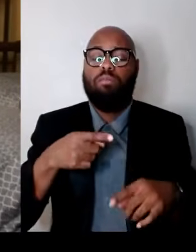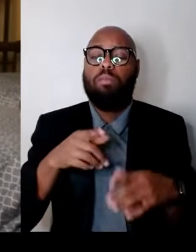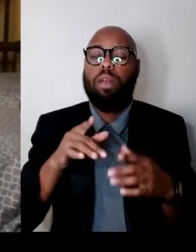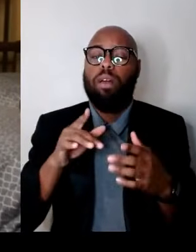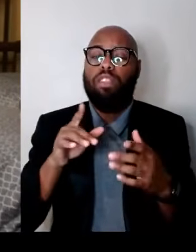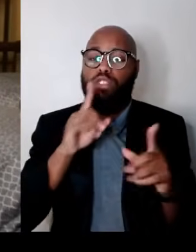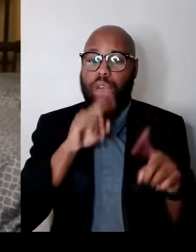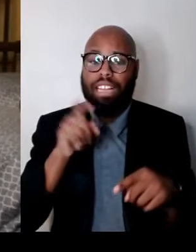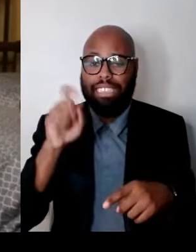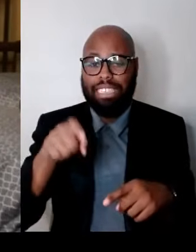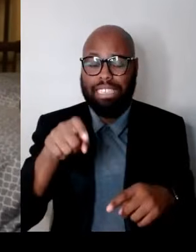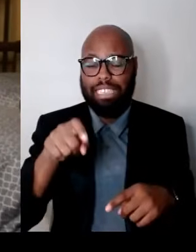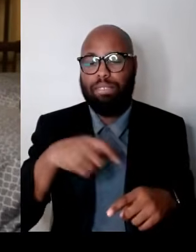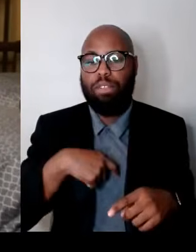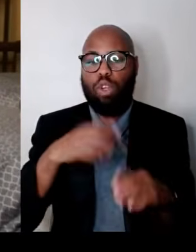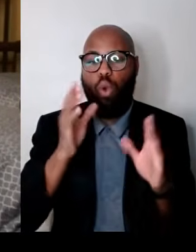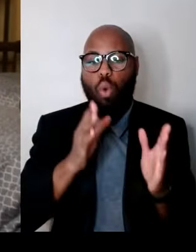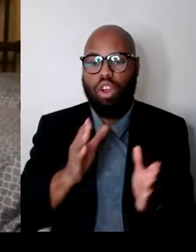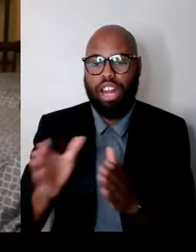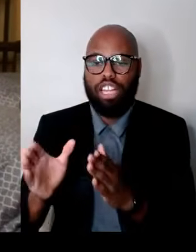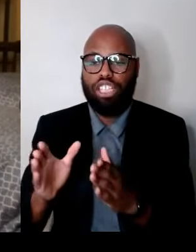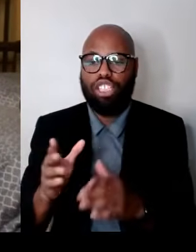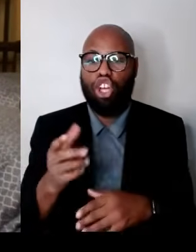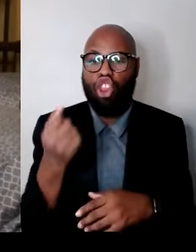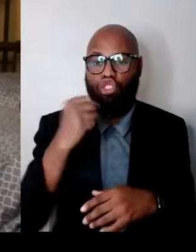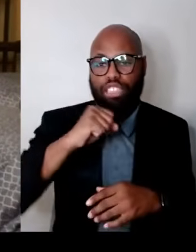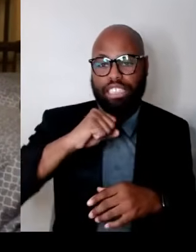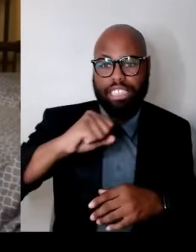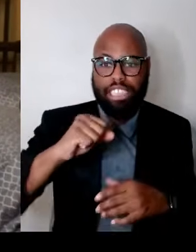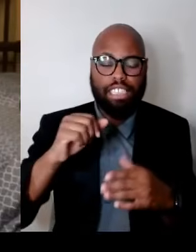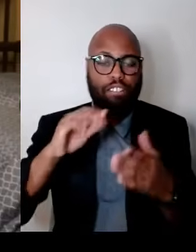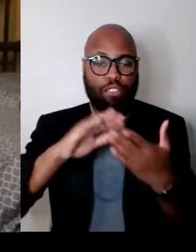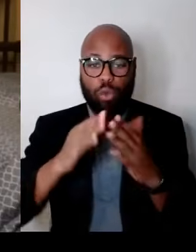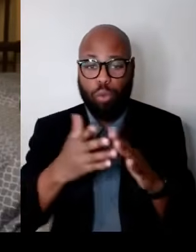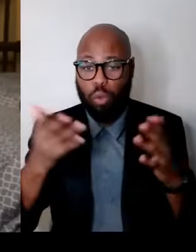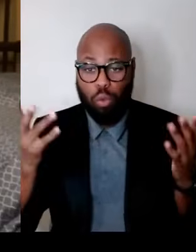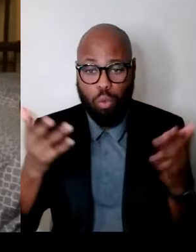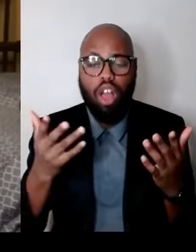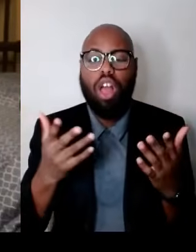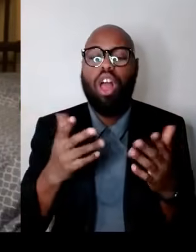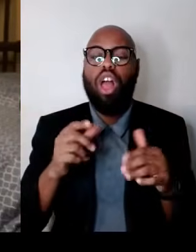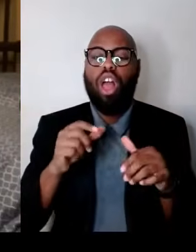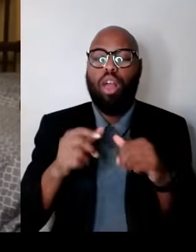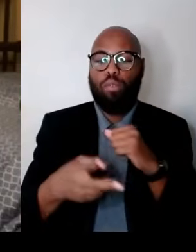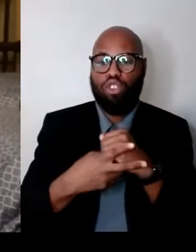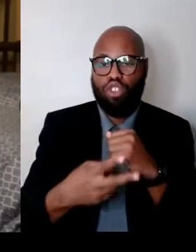that the resilience of communities is what preserves the mental wholeness